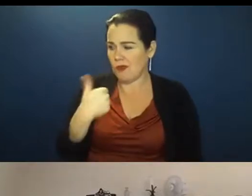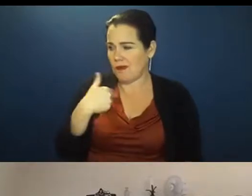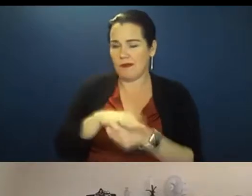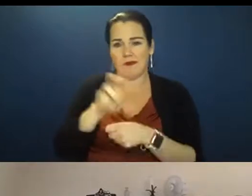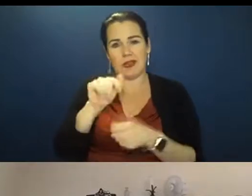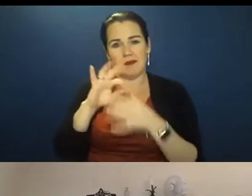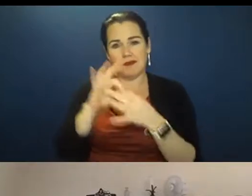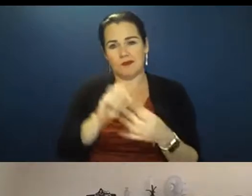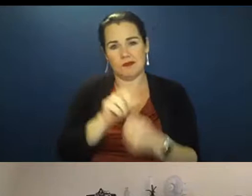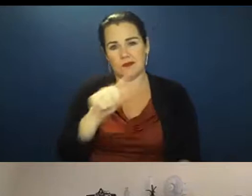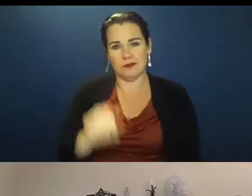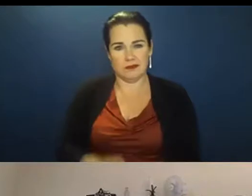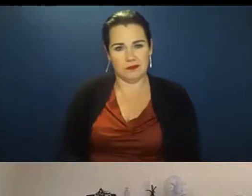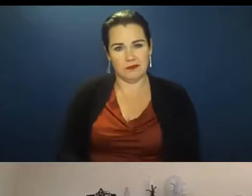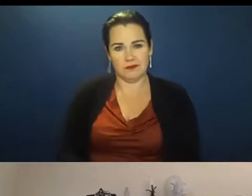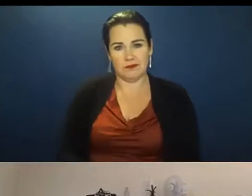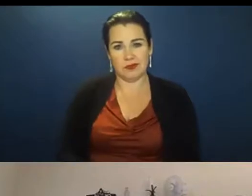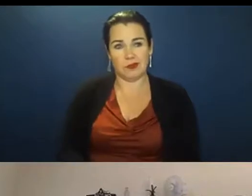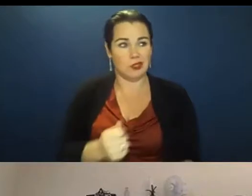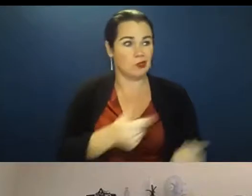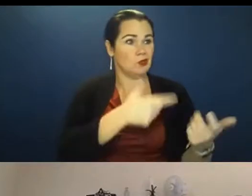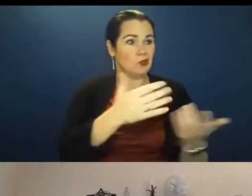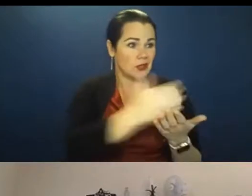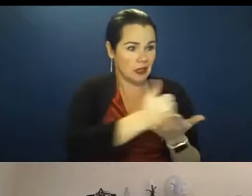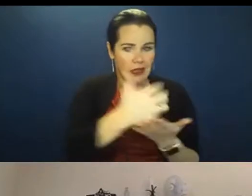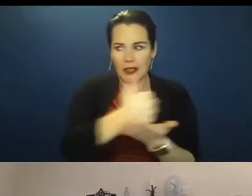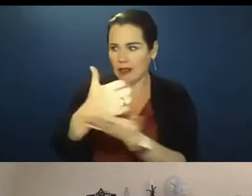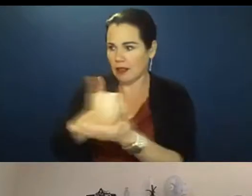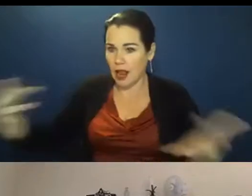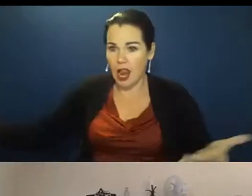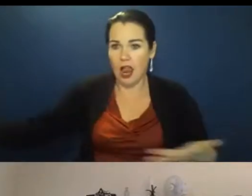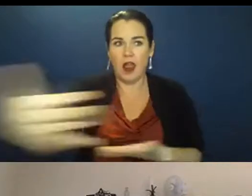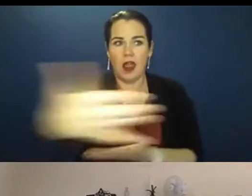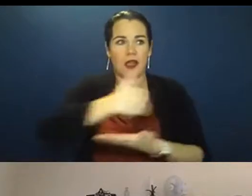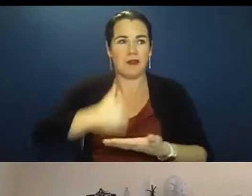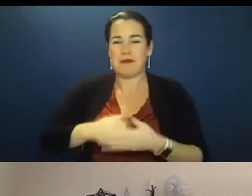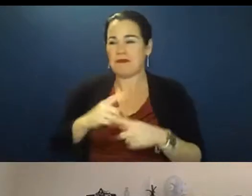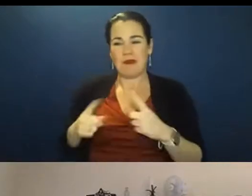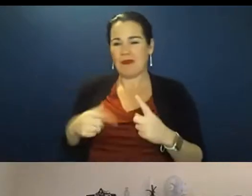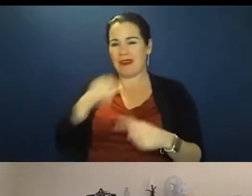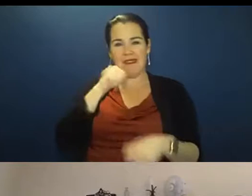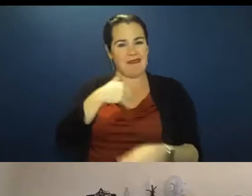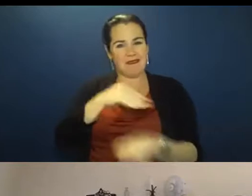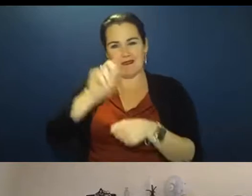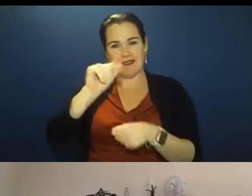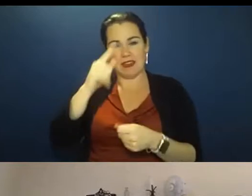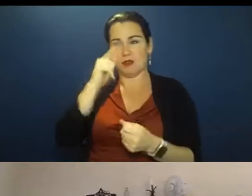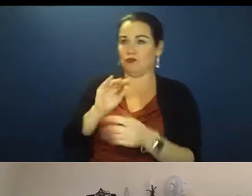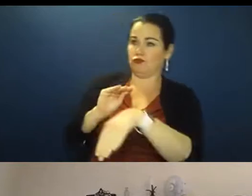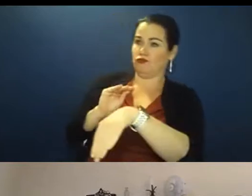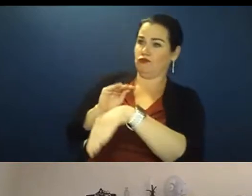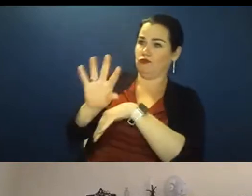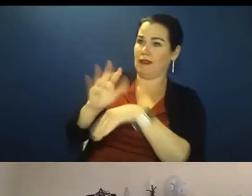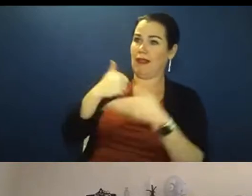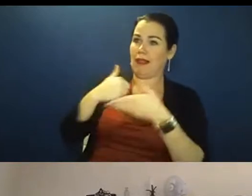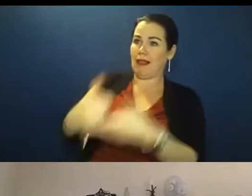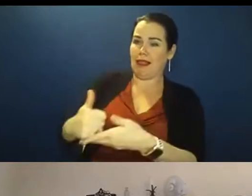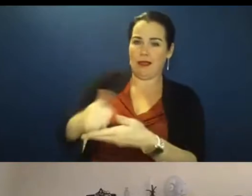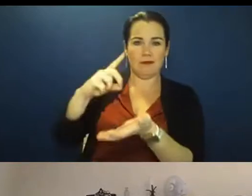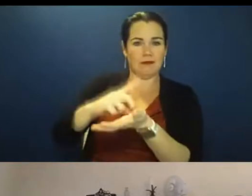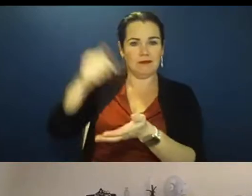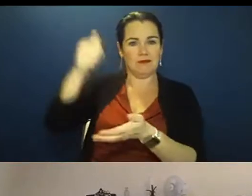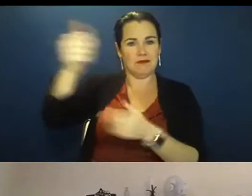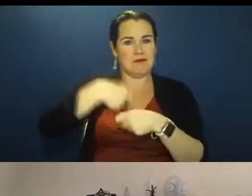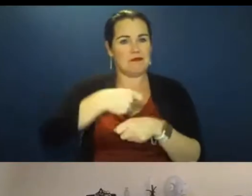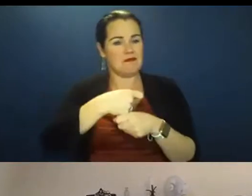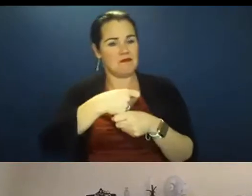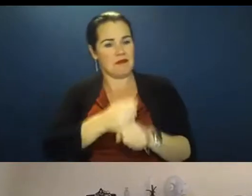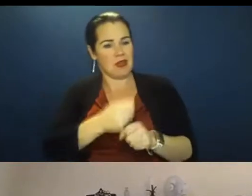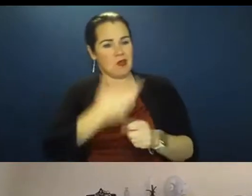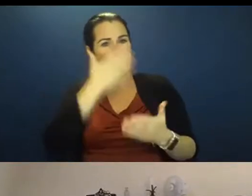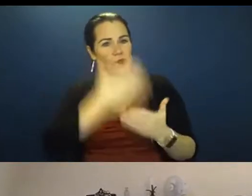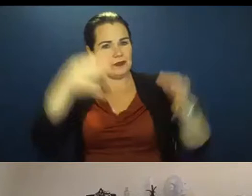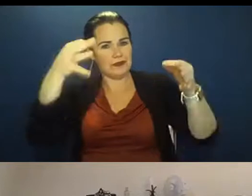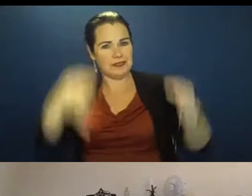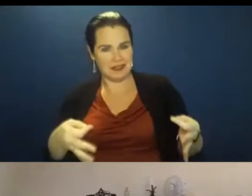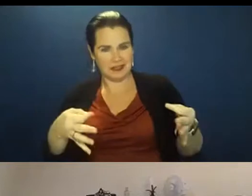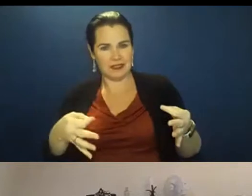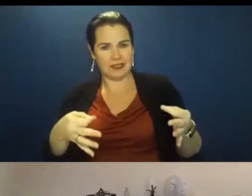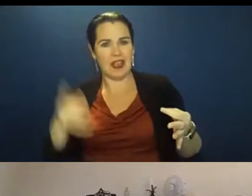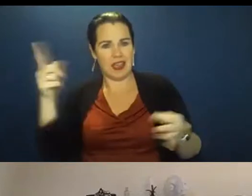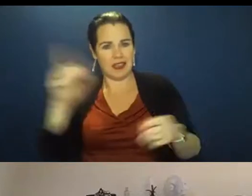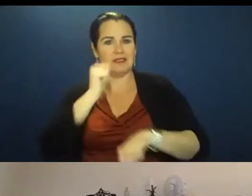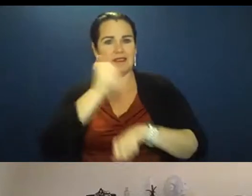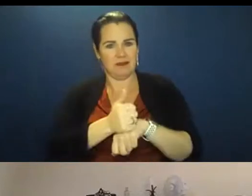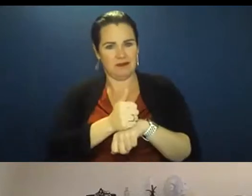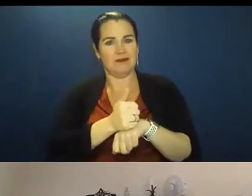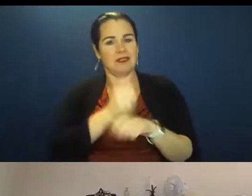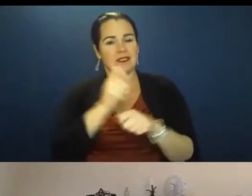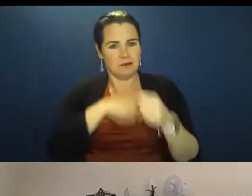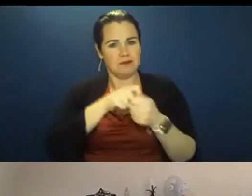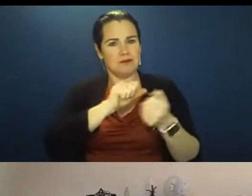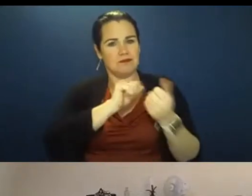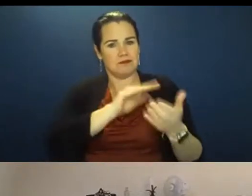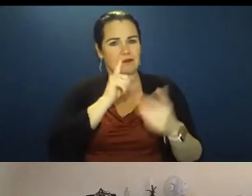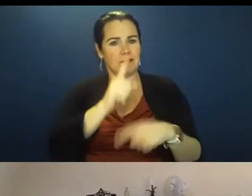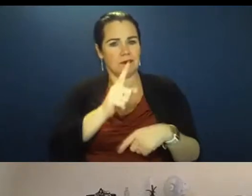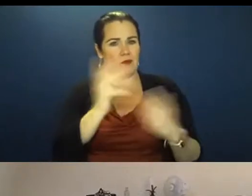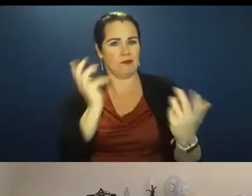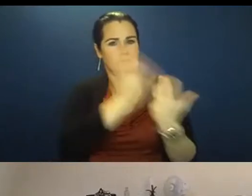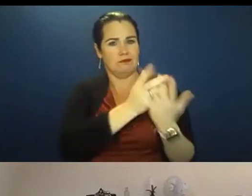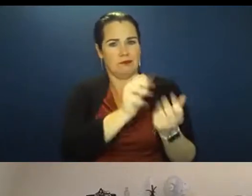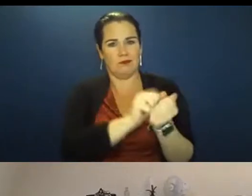to make informed decisions and implement differential practices. But if you want to reach me offline, I'd be happy to expand.